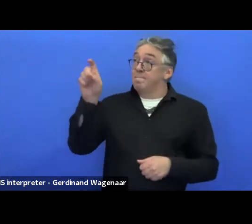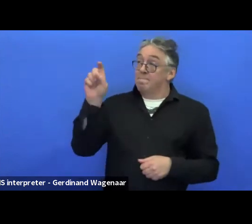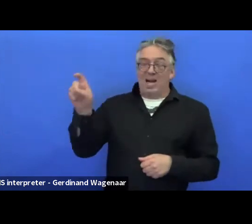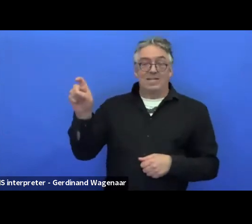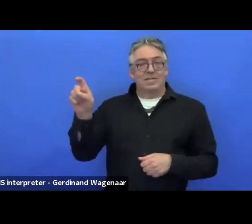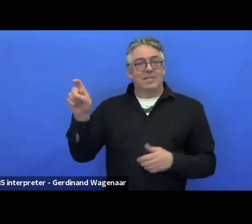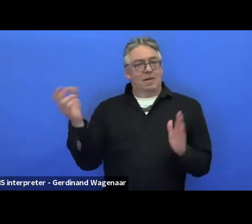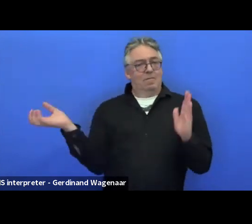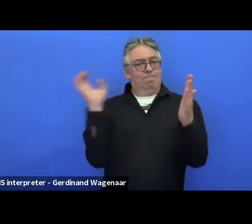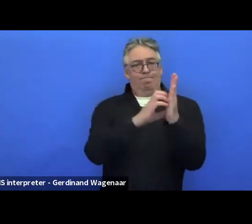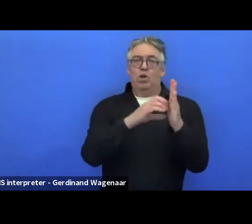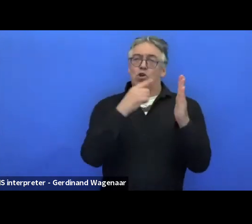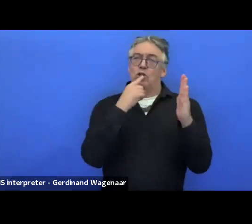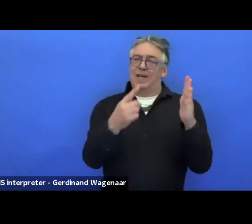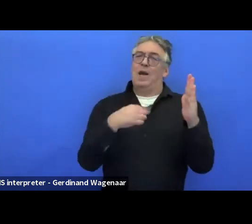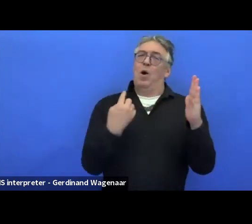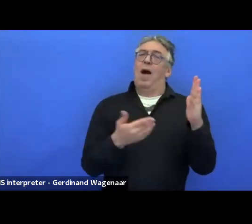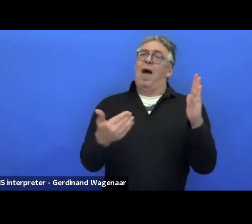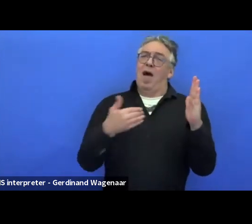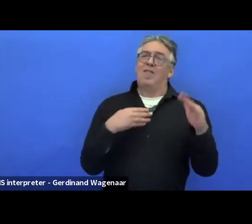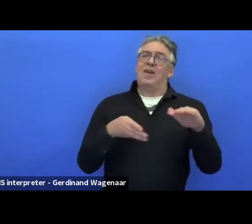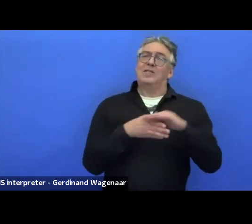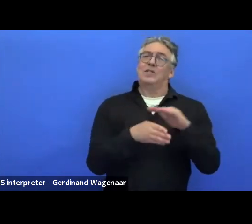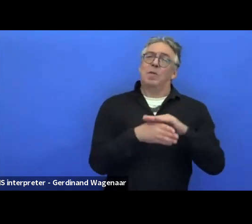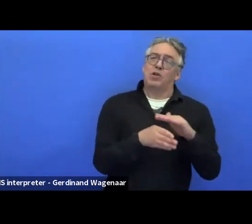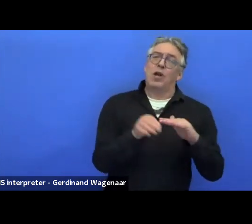and is that also they should include opportunities for people